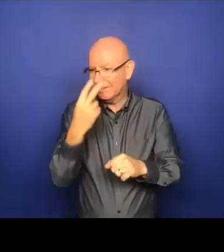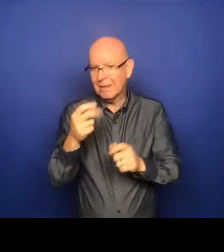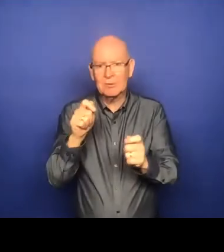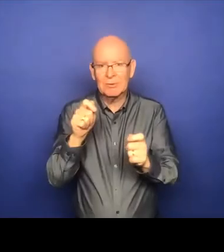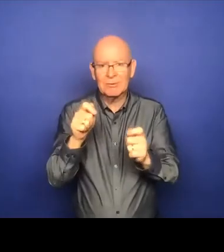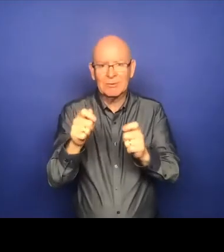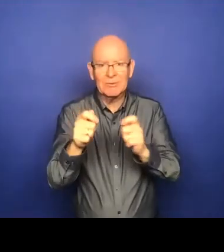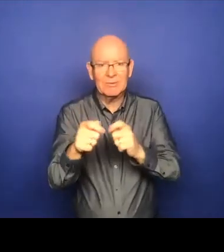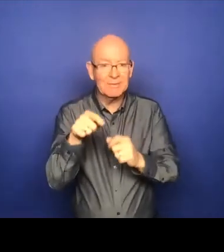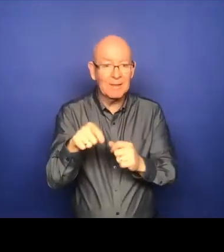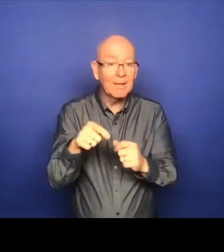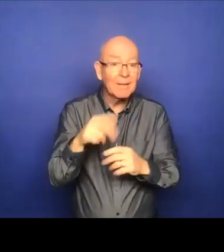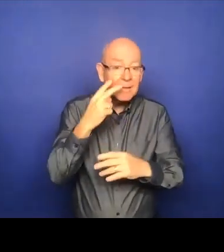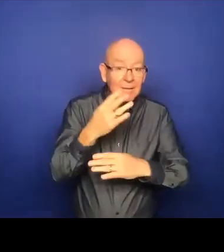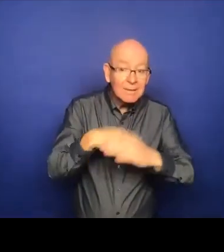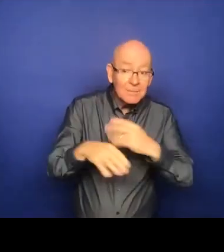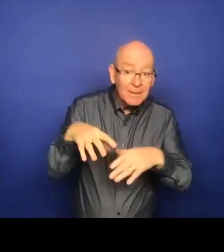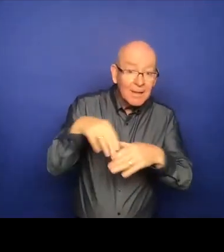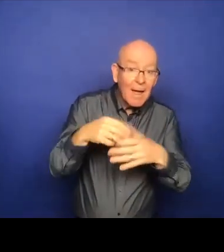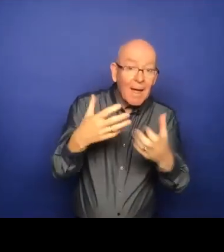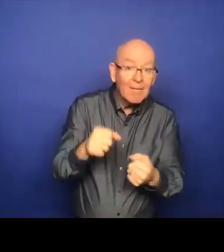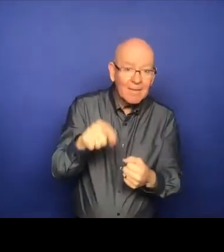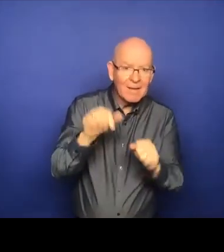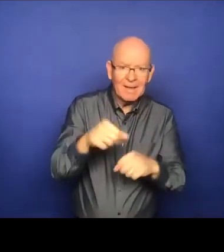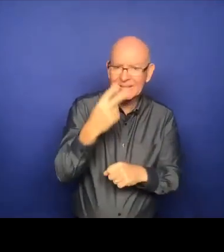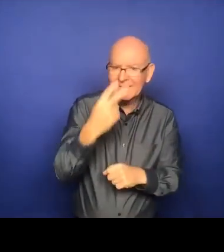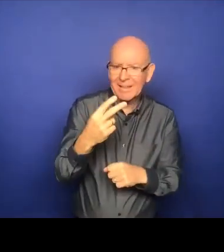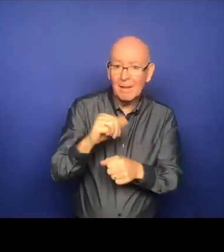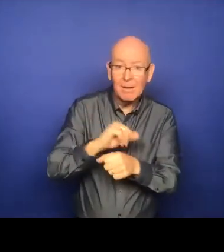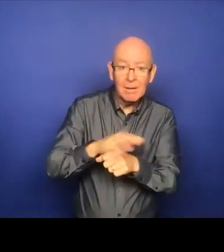that have been put in place to respond to COVID.